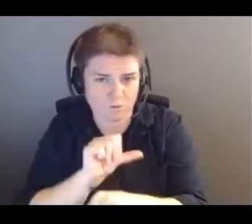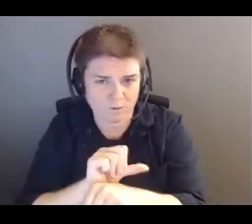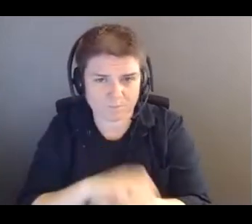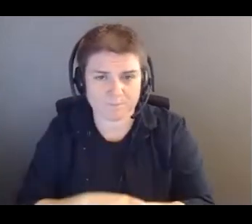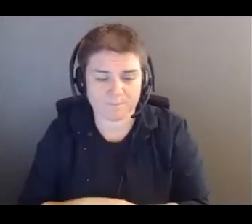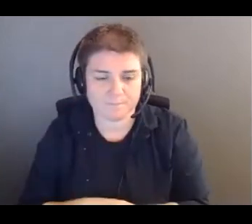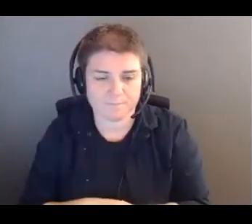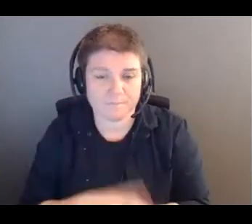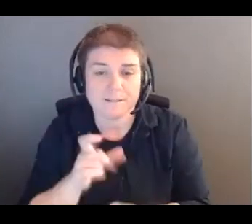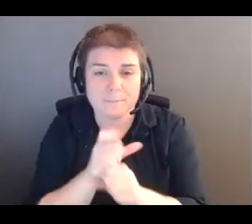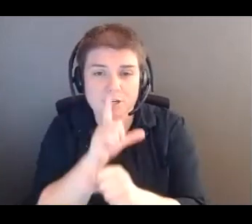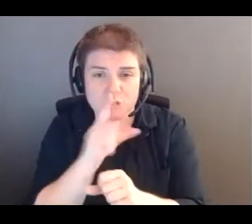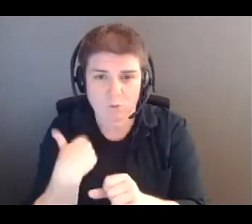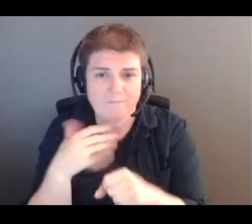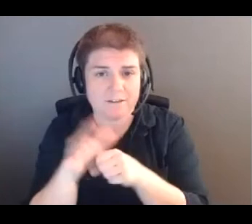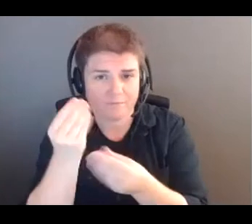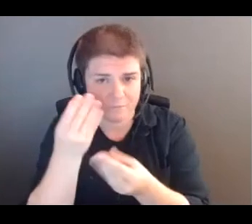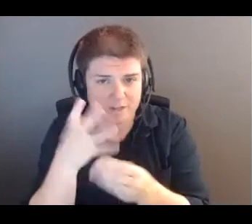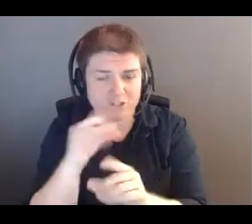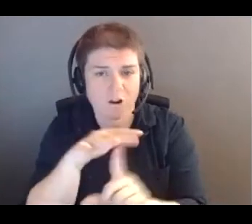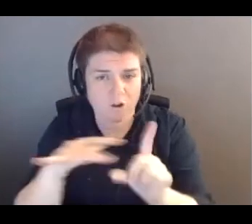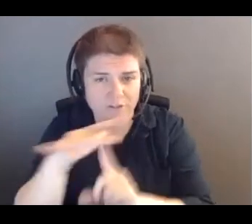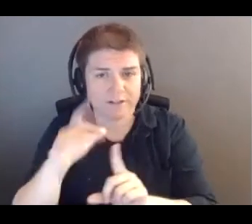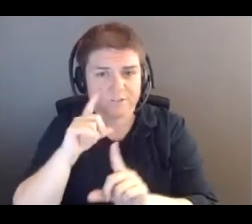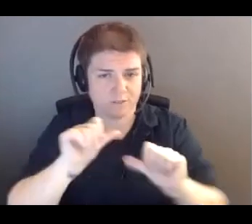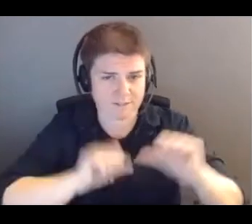provided enough information and context for the assessors to draw these connections.